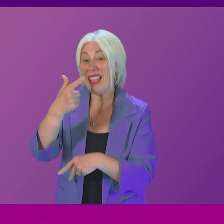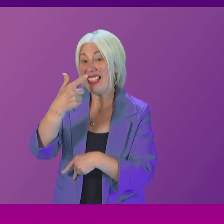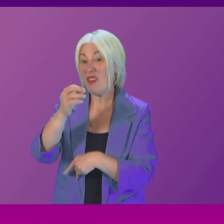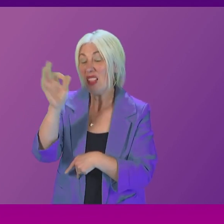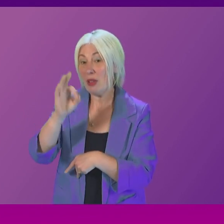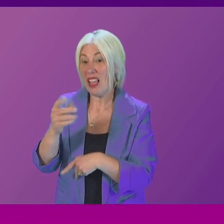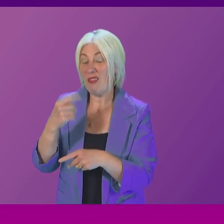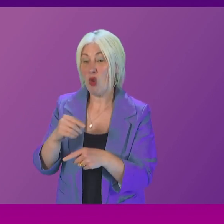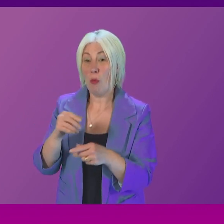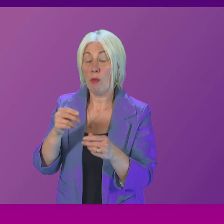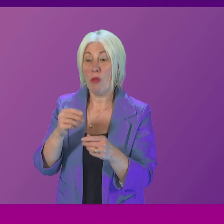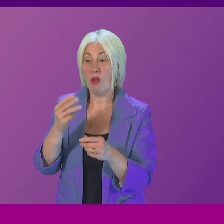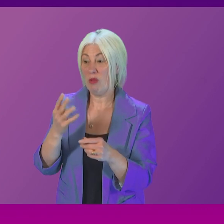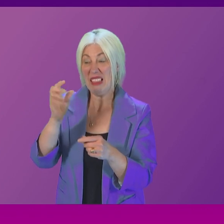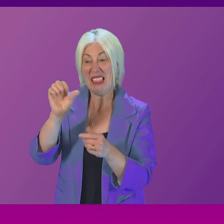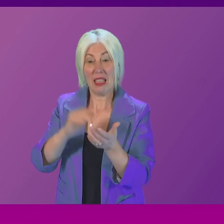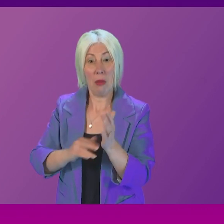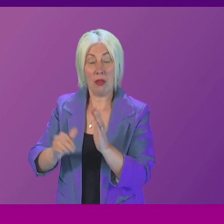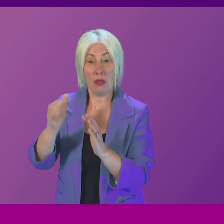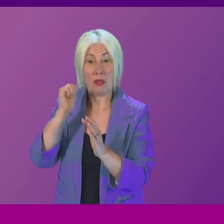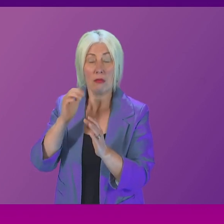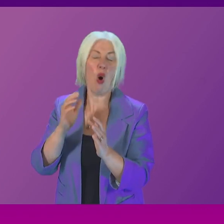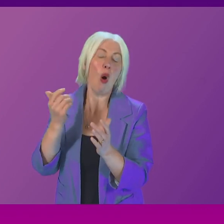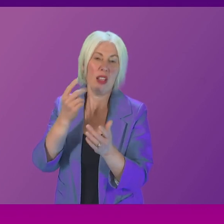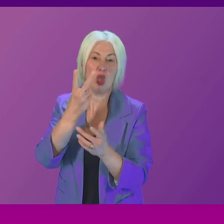quarter 2 of 2022.